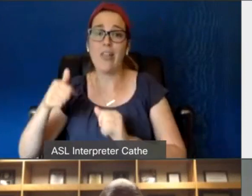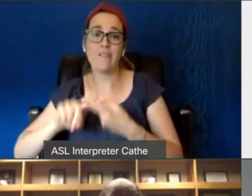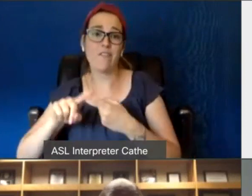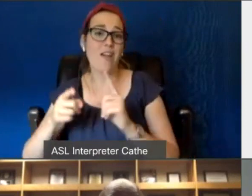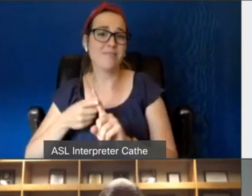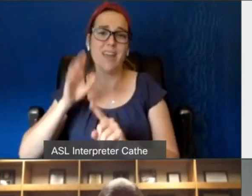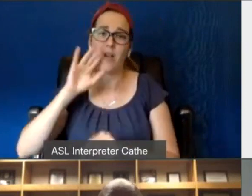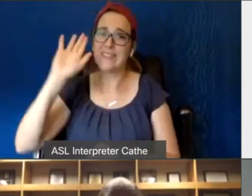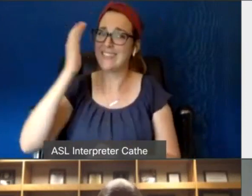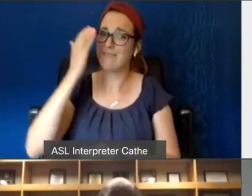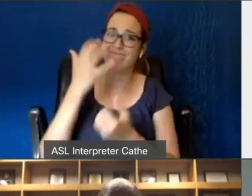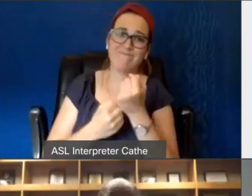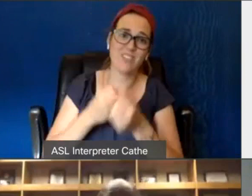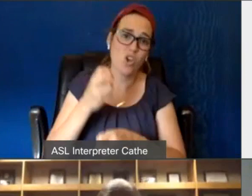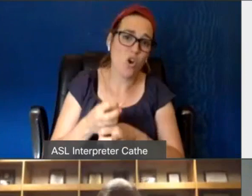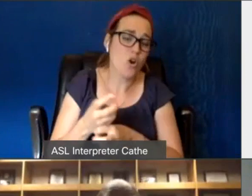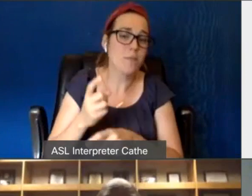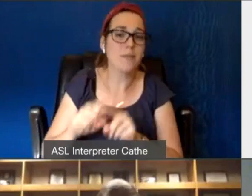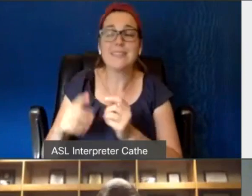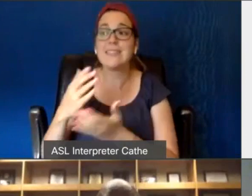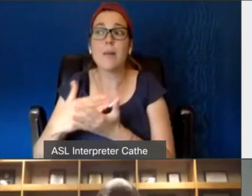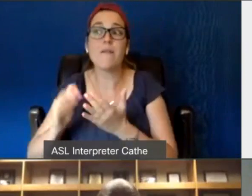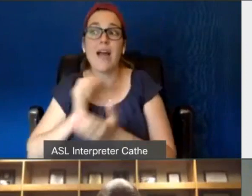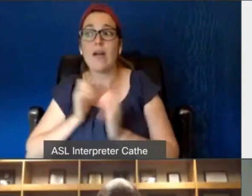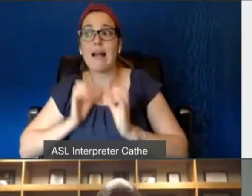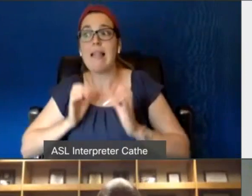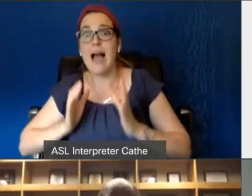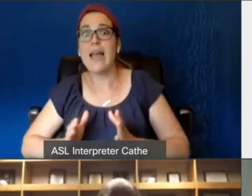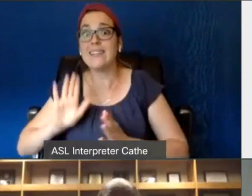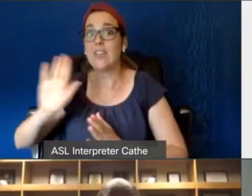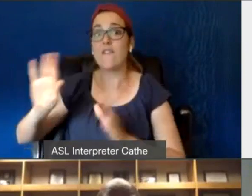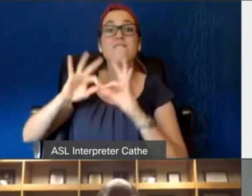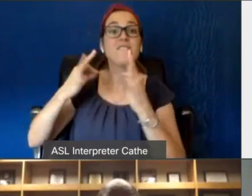have to choose different family members because it's the people that they associated with for so long.